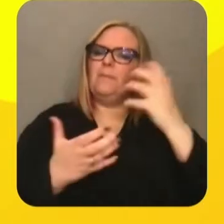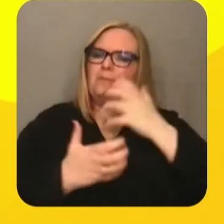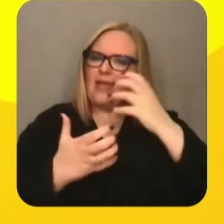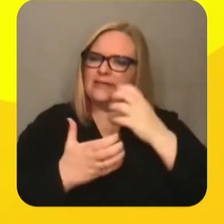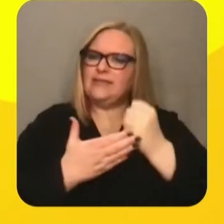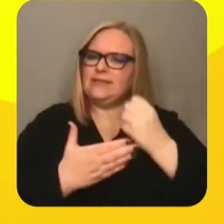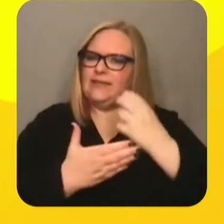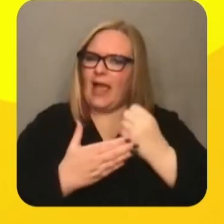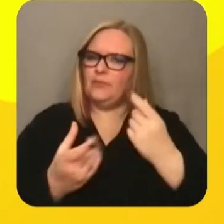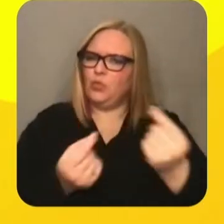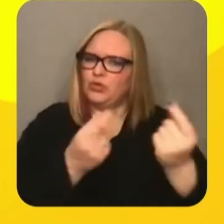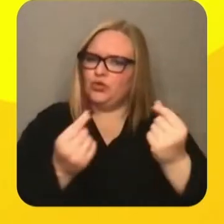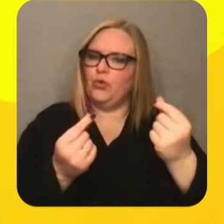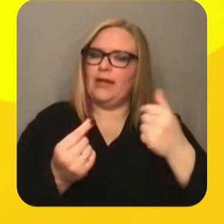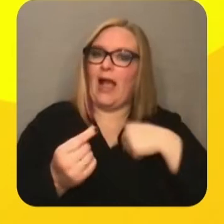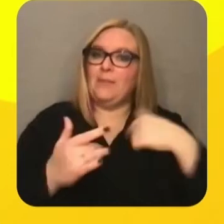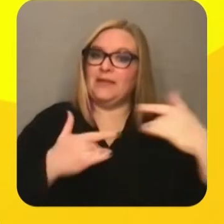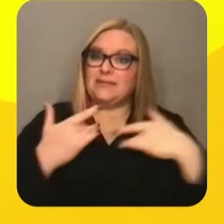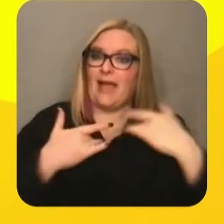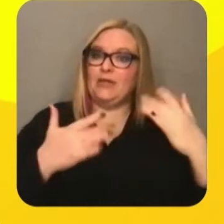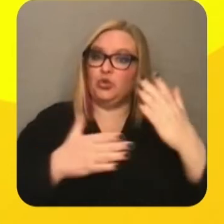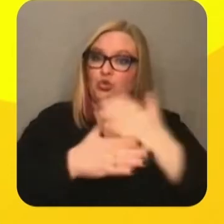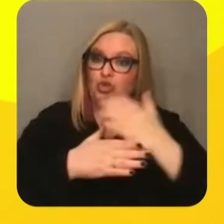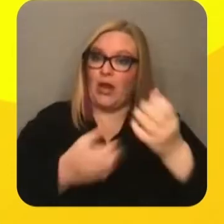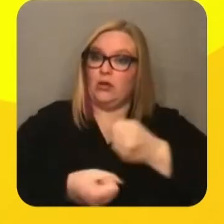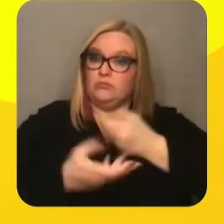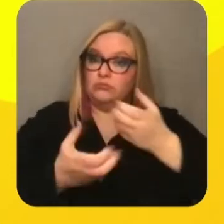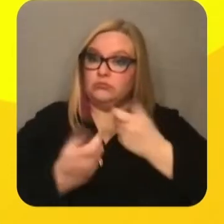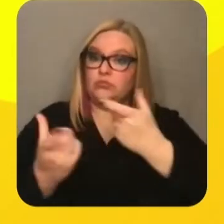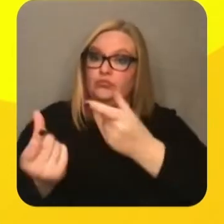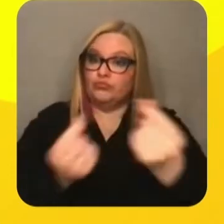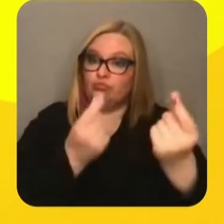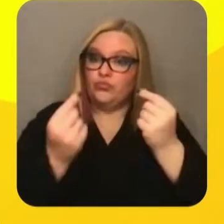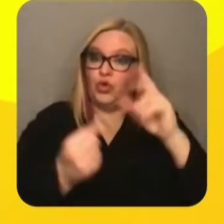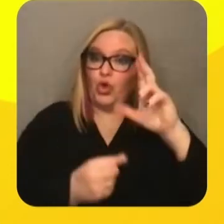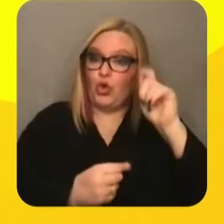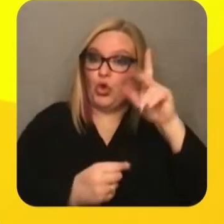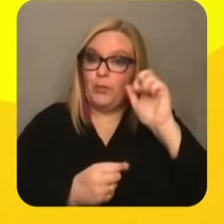I can't wait to share what we're doing at Uber with the rest of the community regarding underrepresented people,